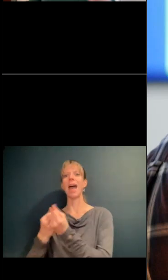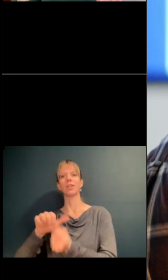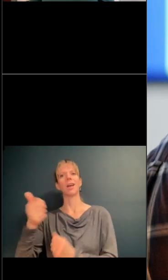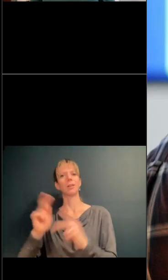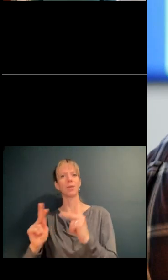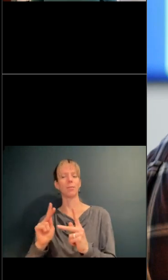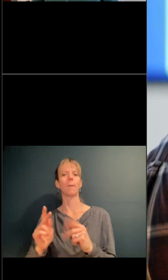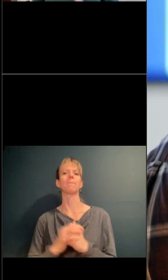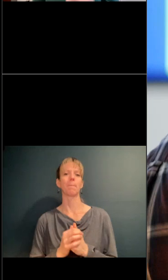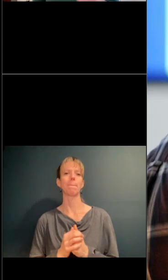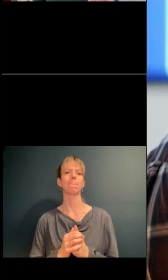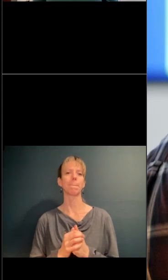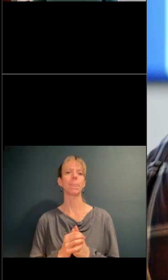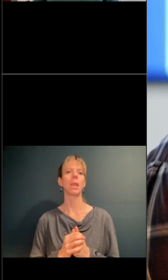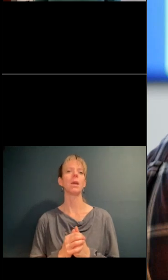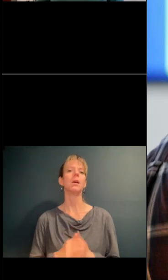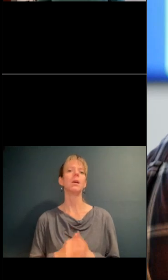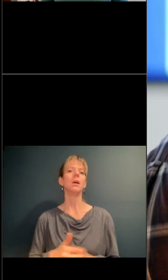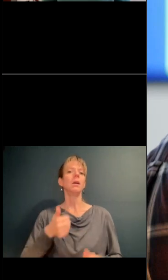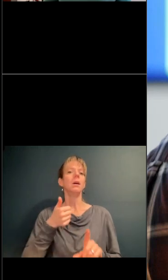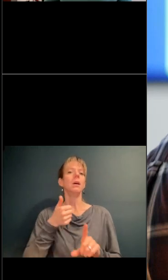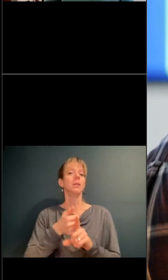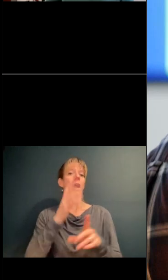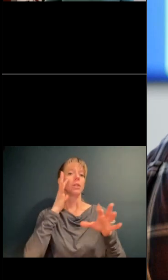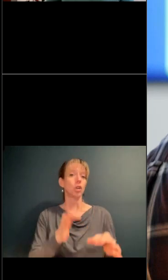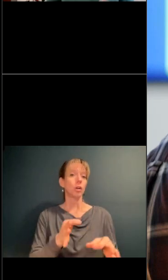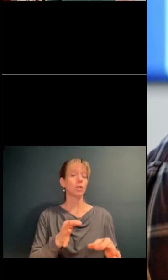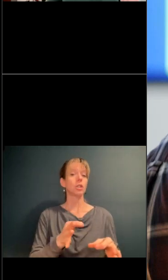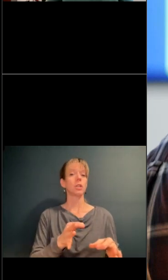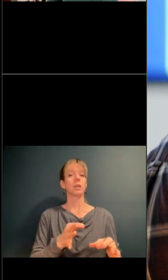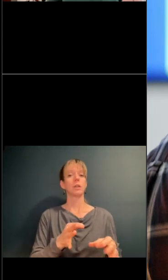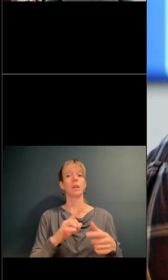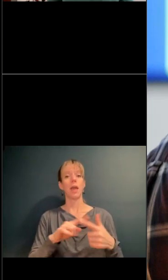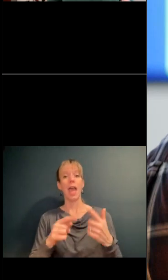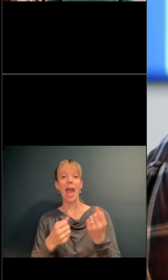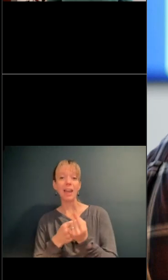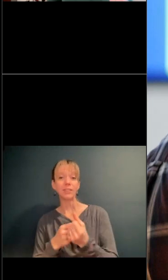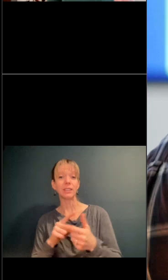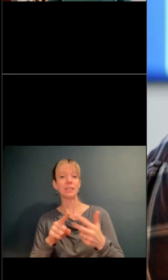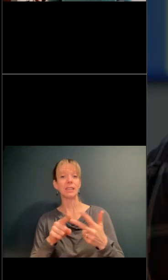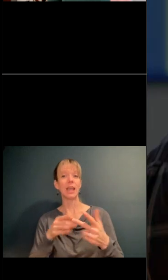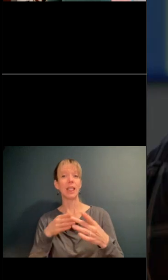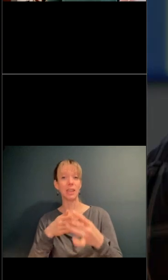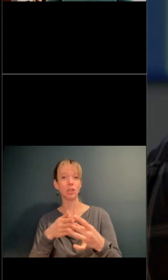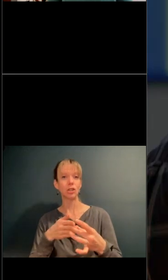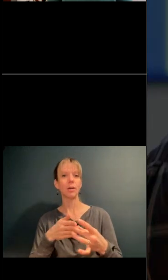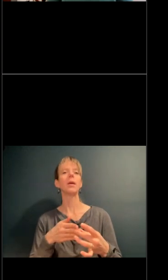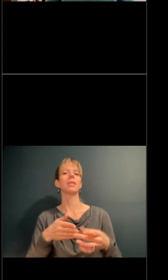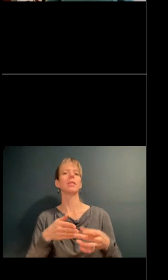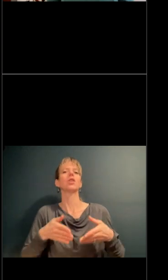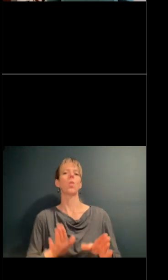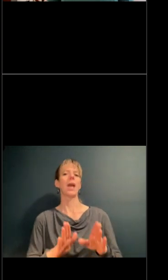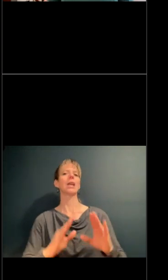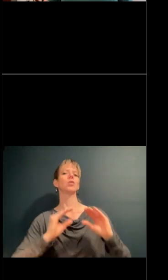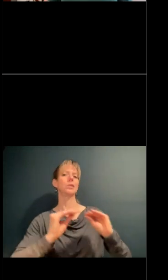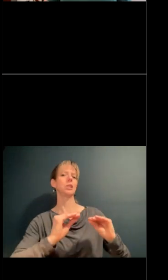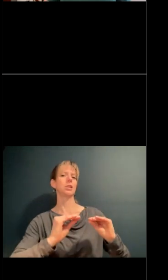to self-determination and advocacy and leadership, that helps position people to be heard.